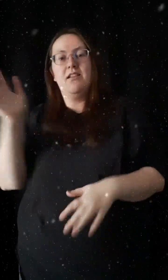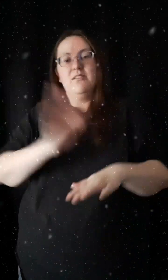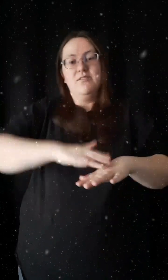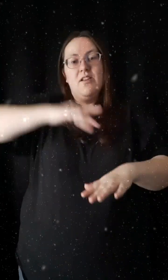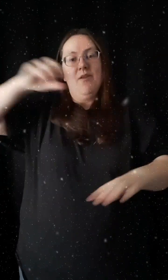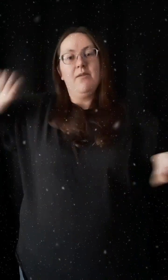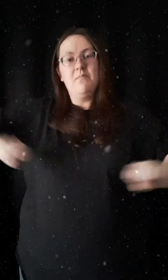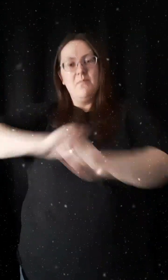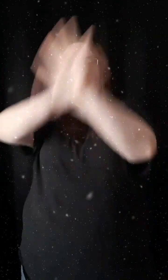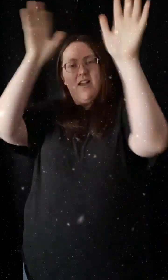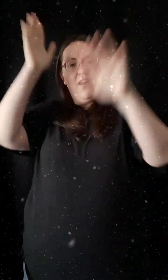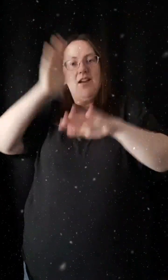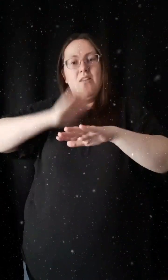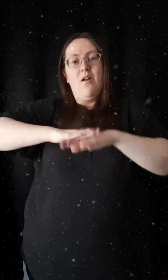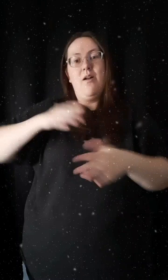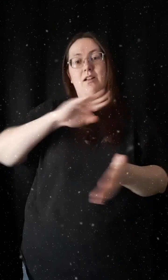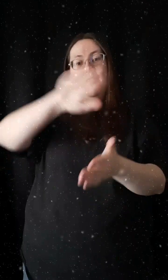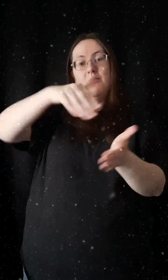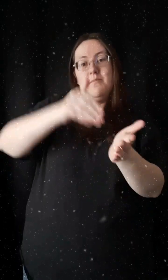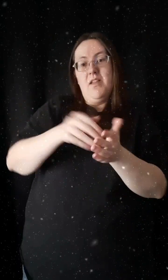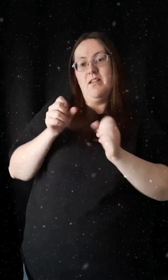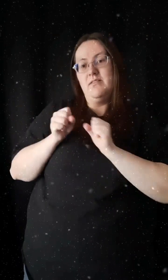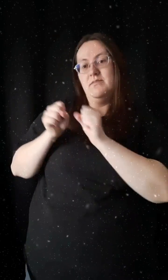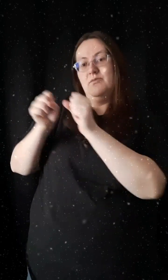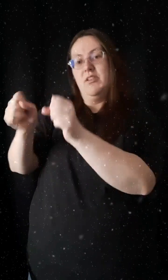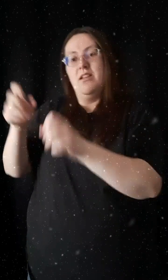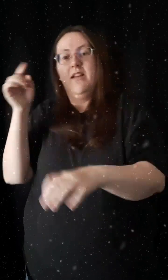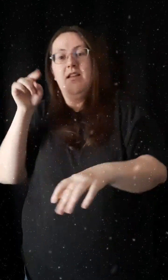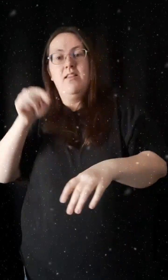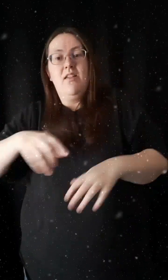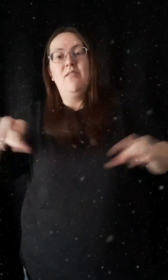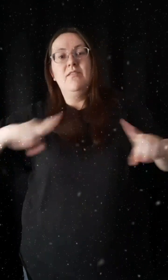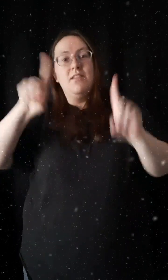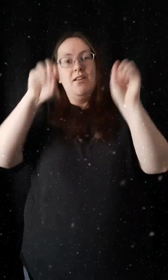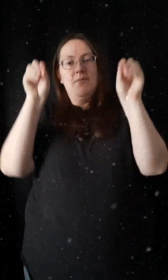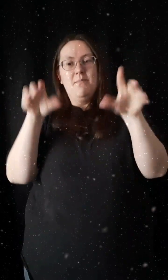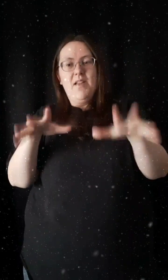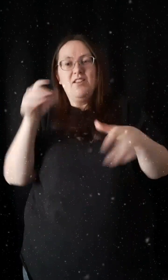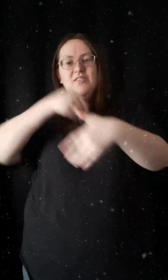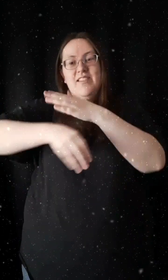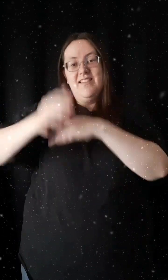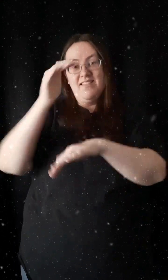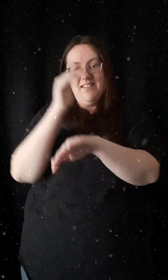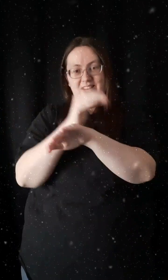Glowing bright on Main Street And there's magic in the night